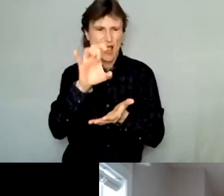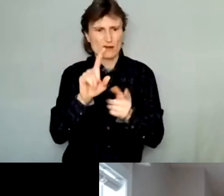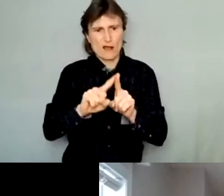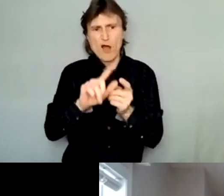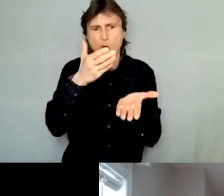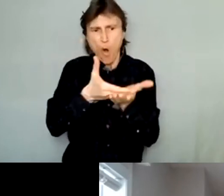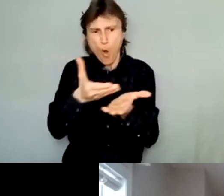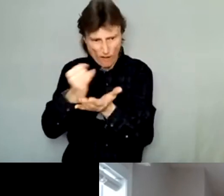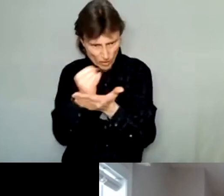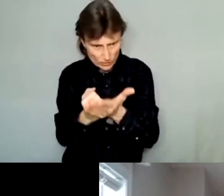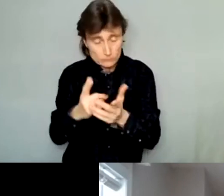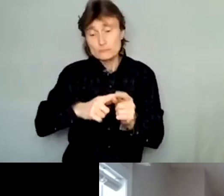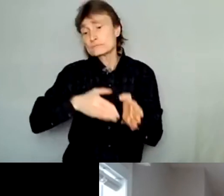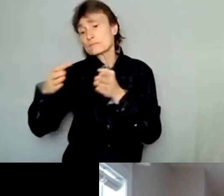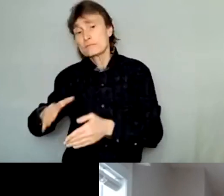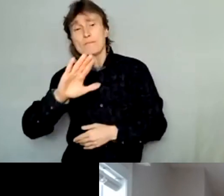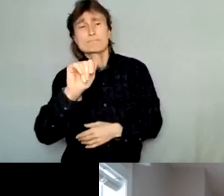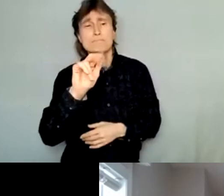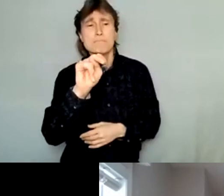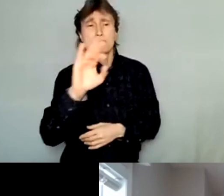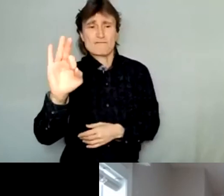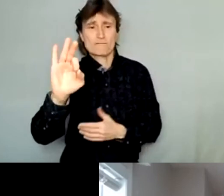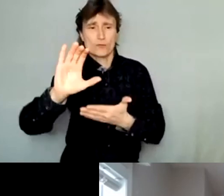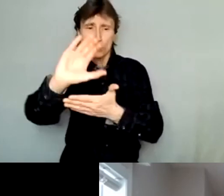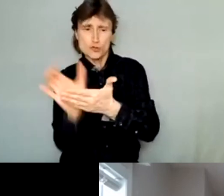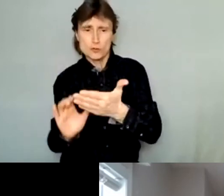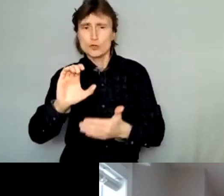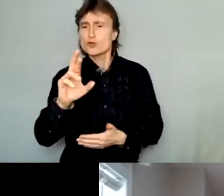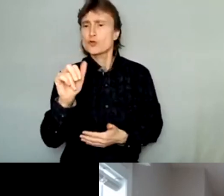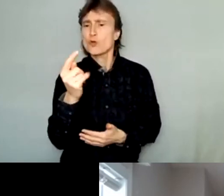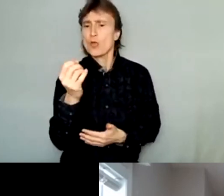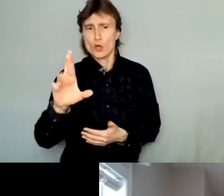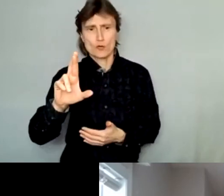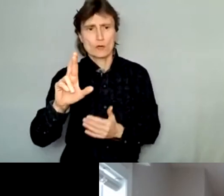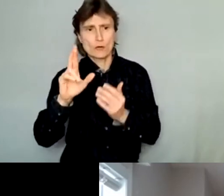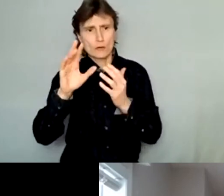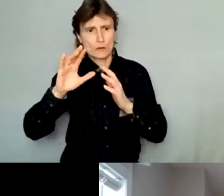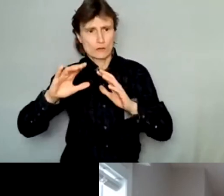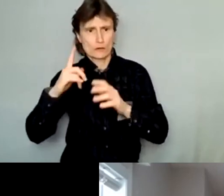International Curatorial Institute which is a think tank for curators.